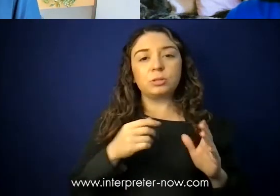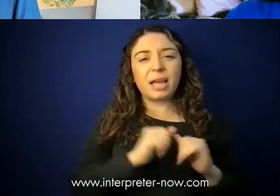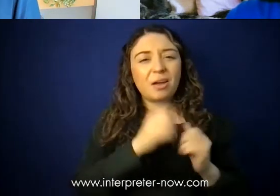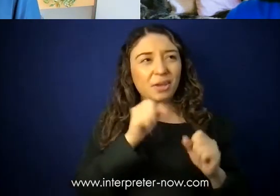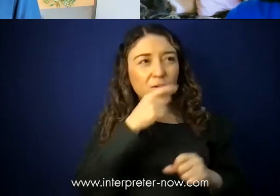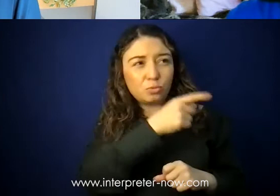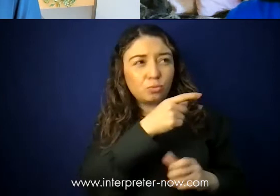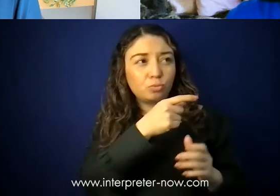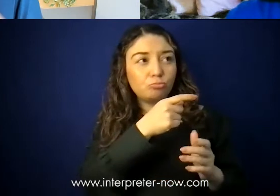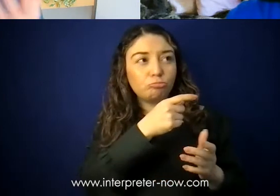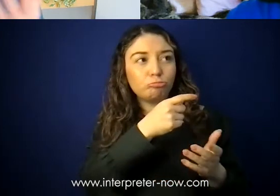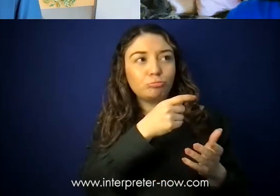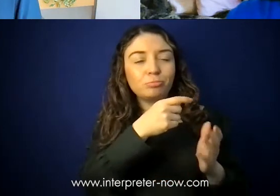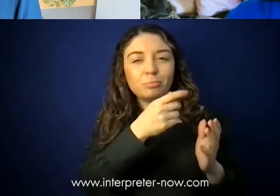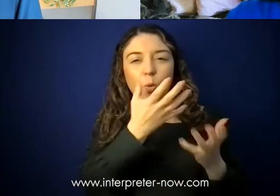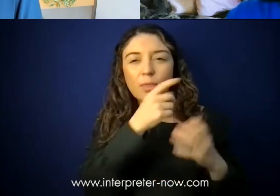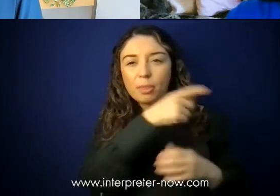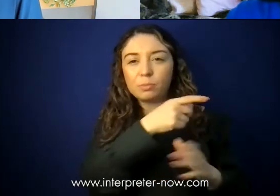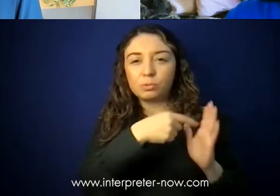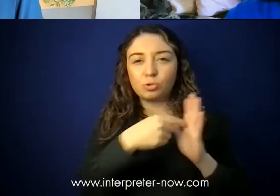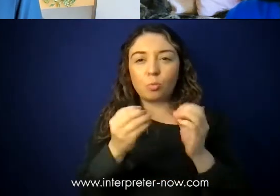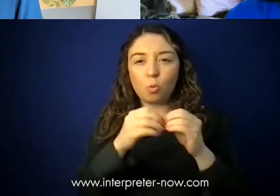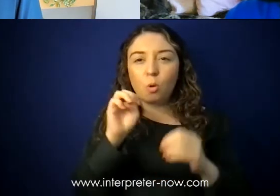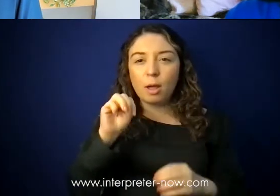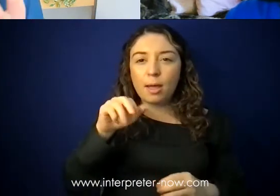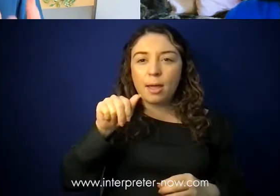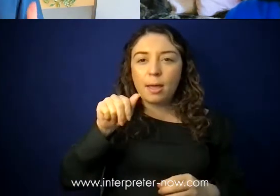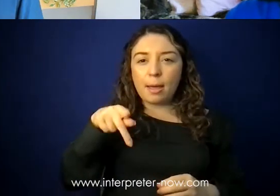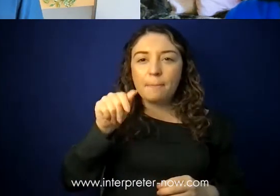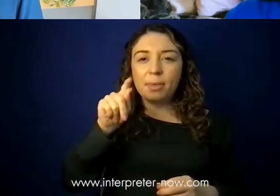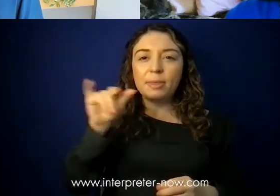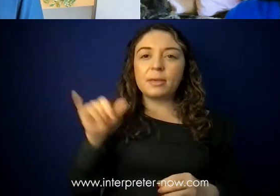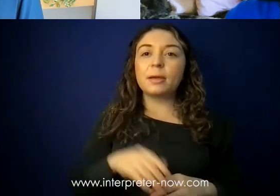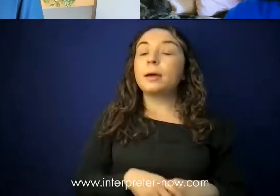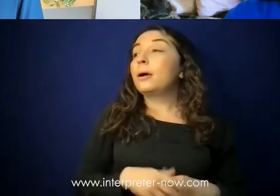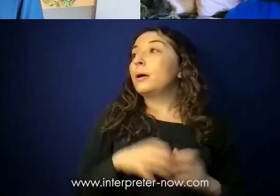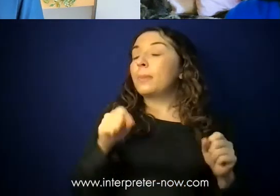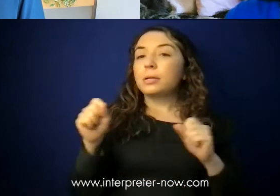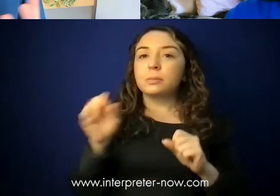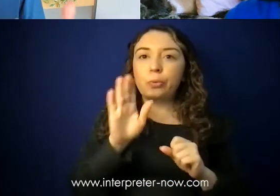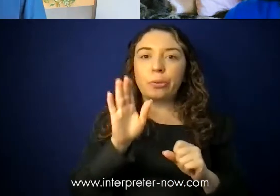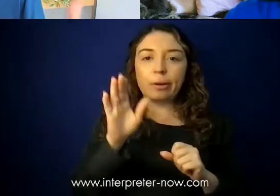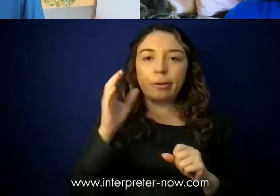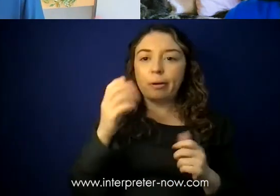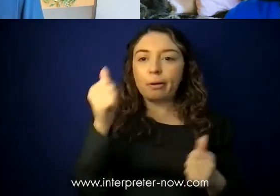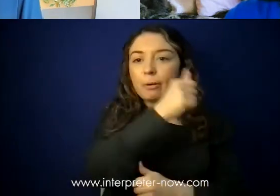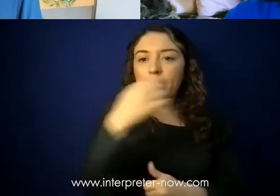If perhaps their manager is not really in touch with some of the experiences that people